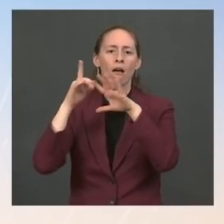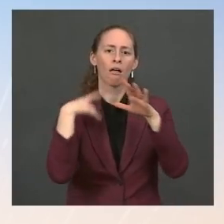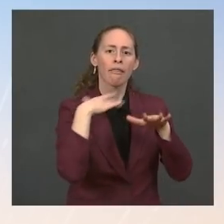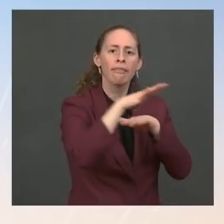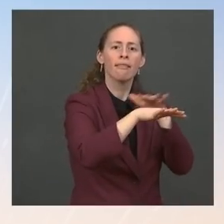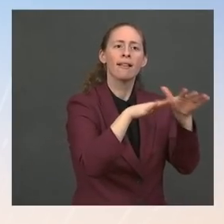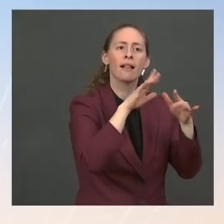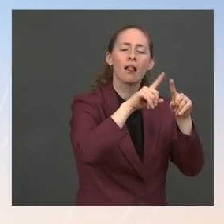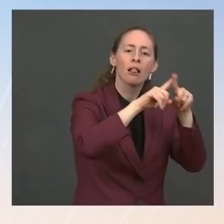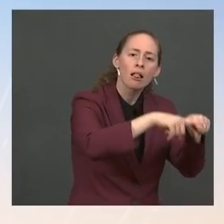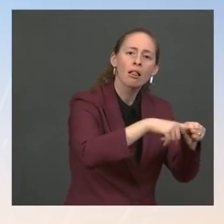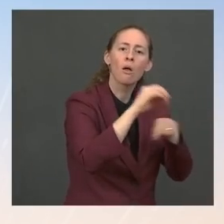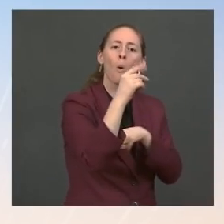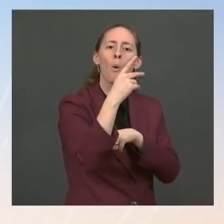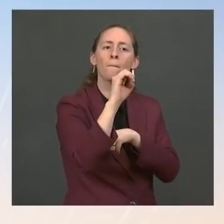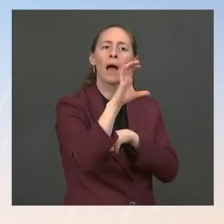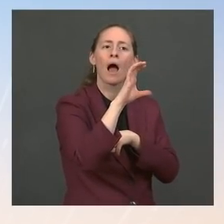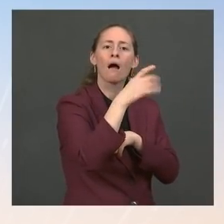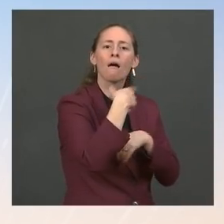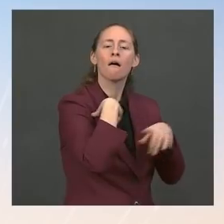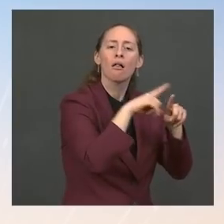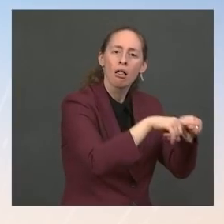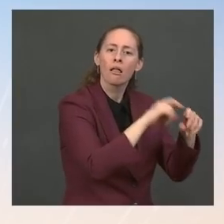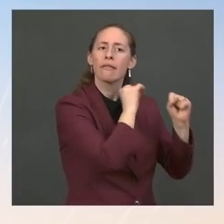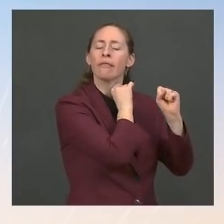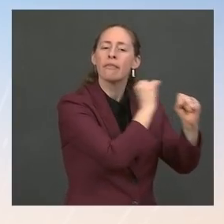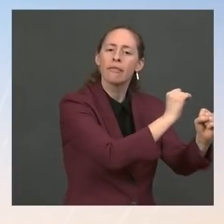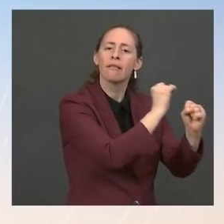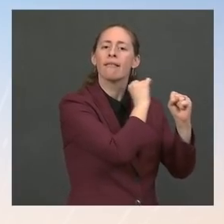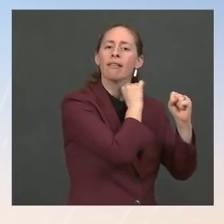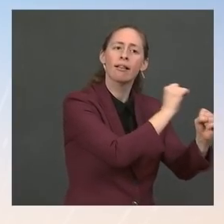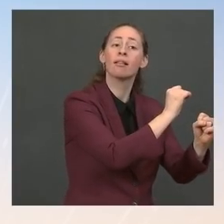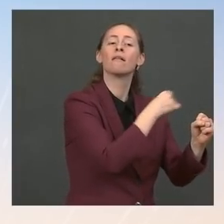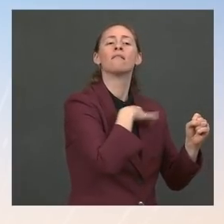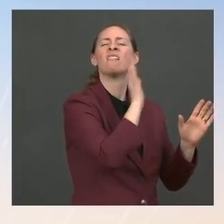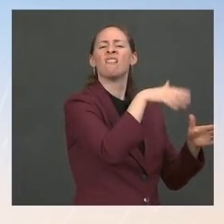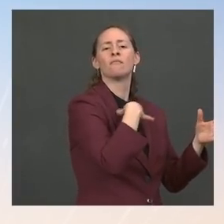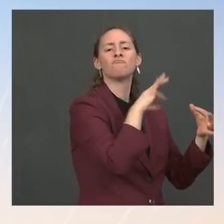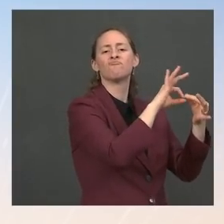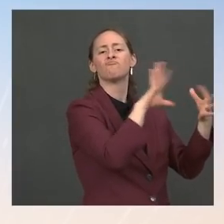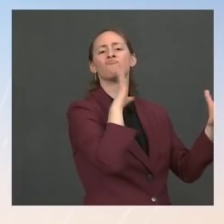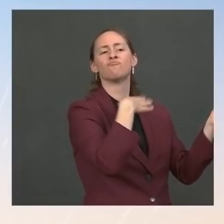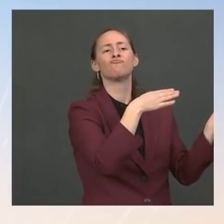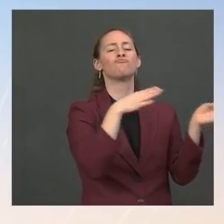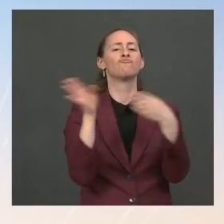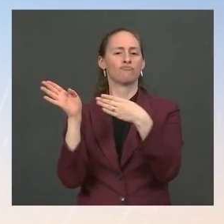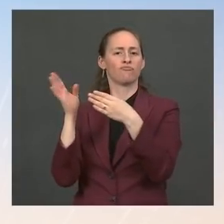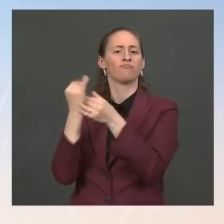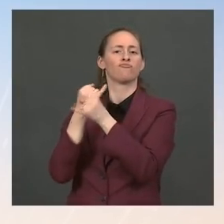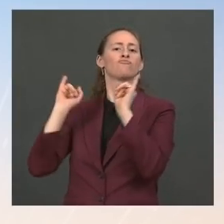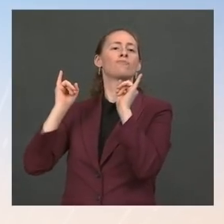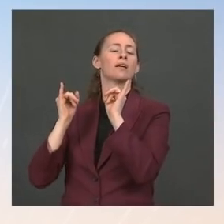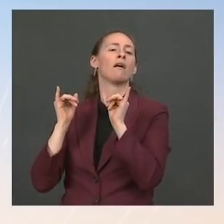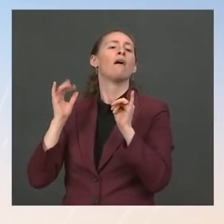and meet the demands in the market. That's our view. We feel that -- but we also feel that there are a number of actors here,